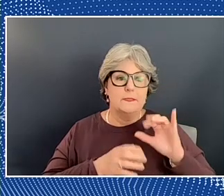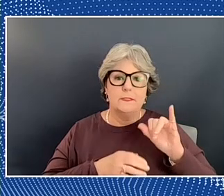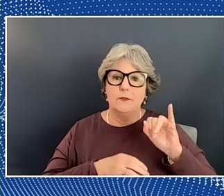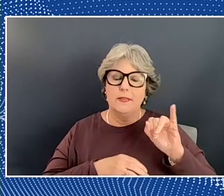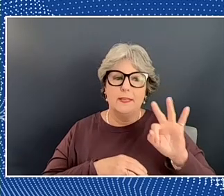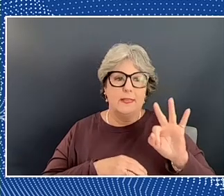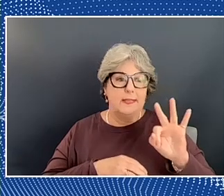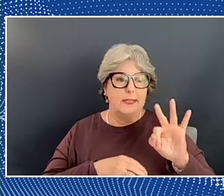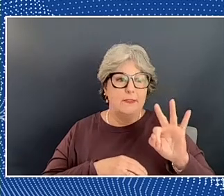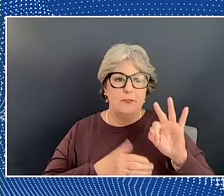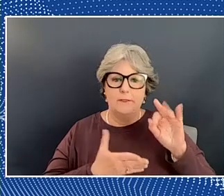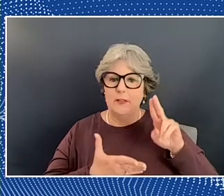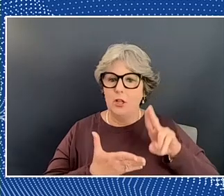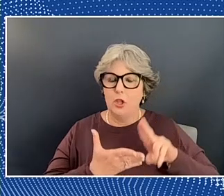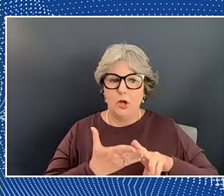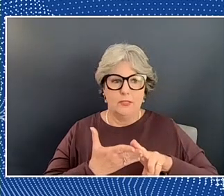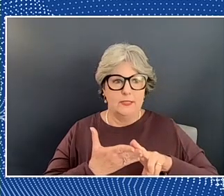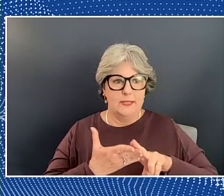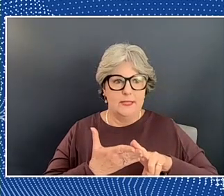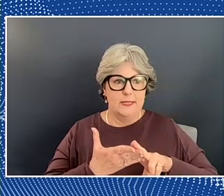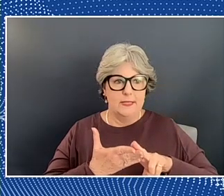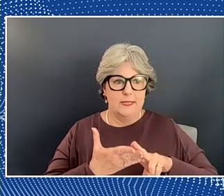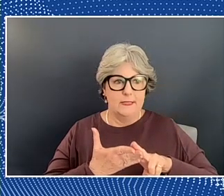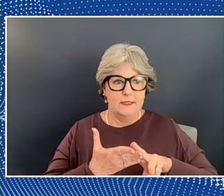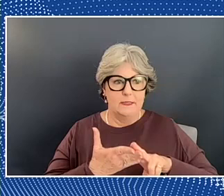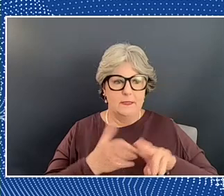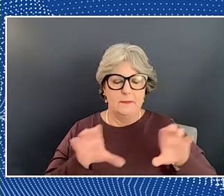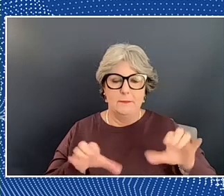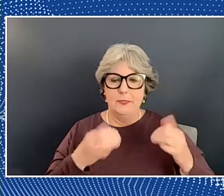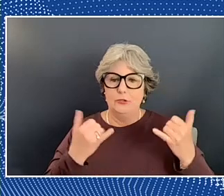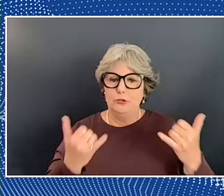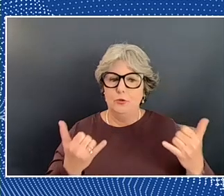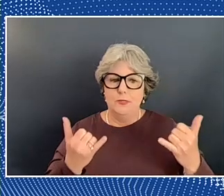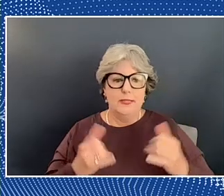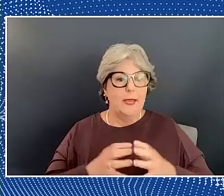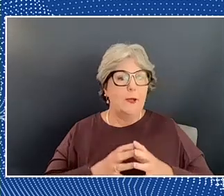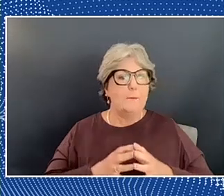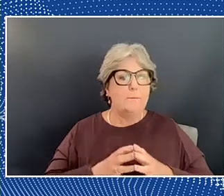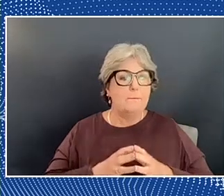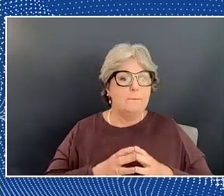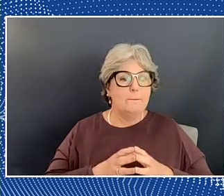logged in as a slotted speaker, please do so now. Brady, who do we have next?